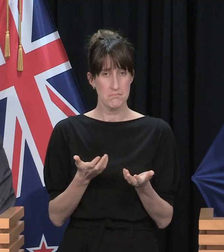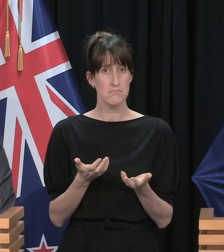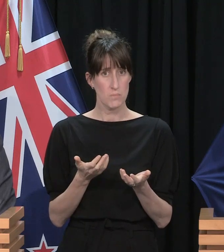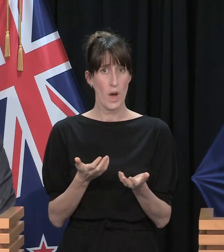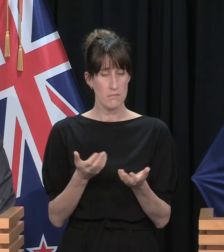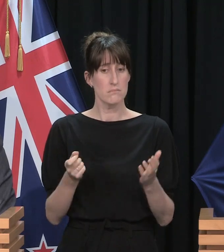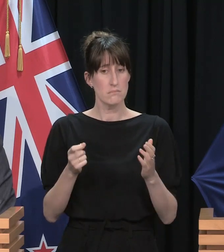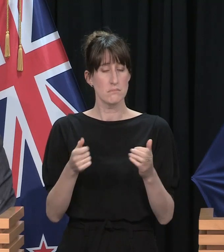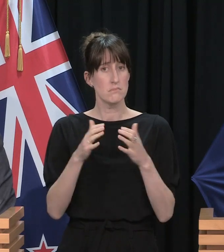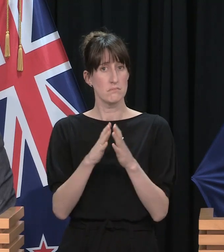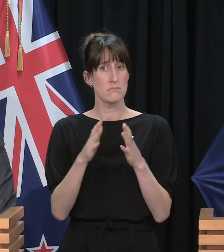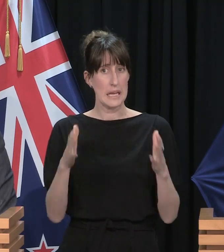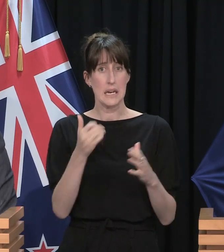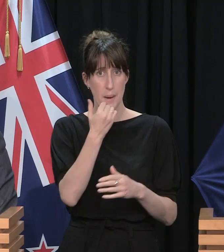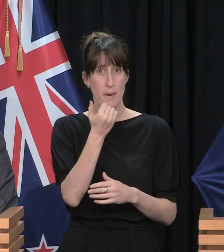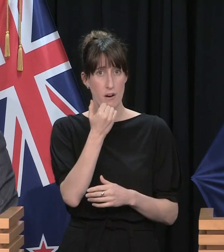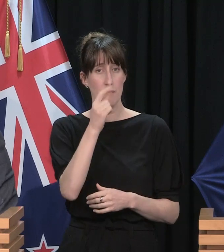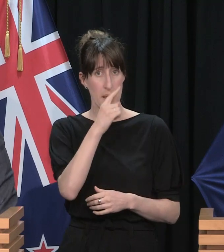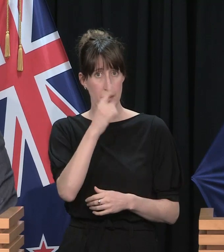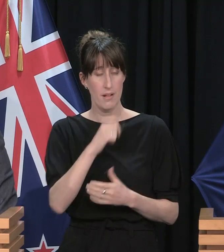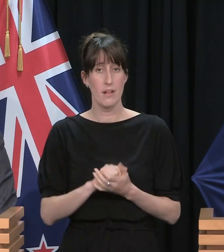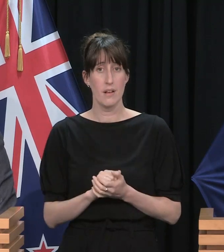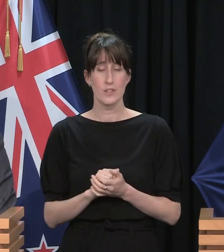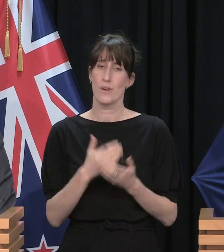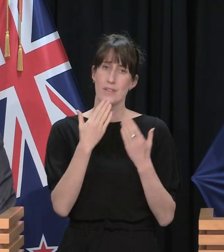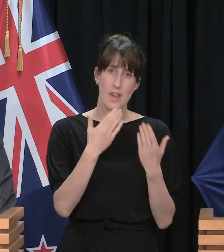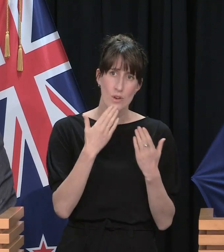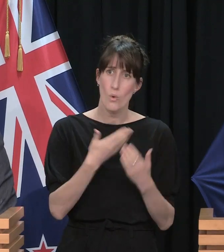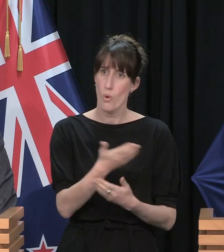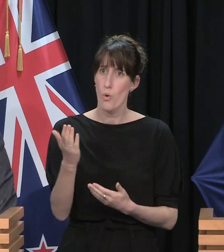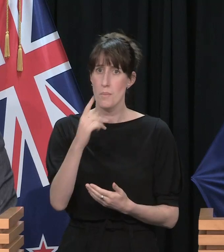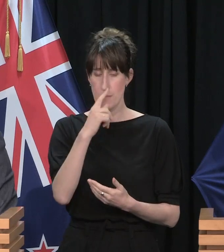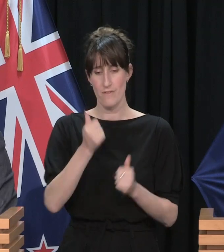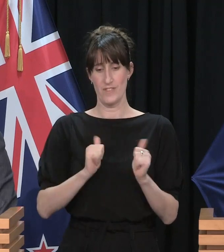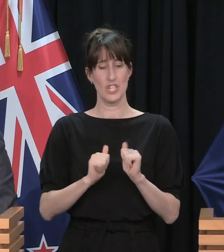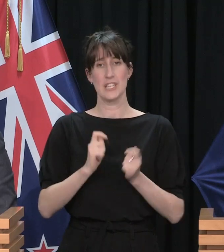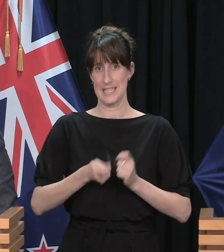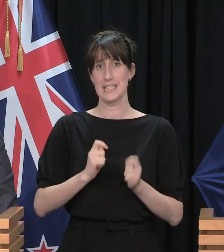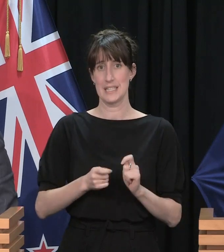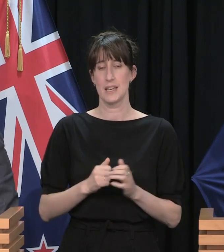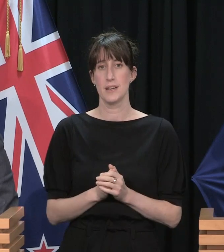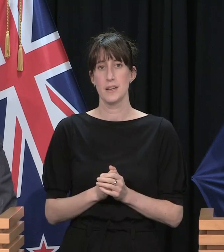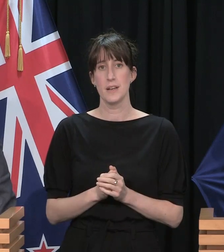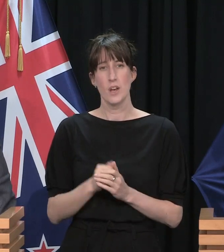Zealanders have had that test. That is a pretty significant proportion of the population, and I want to thank all of